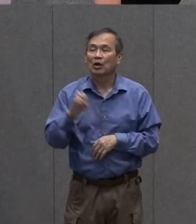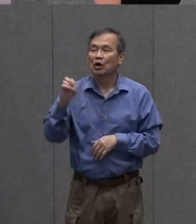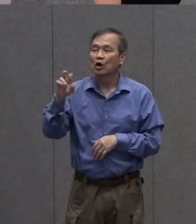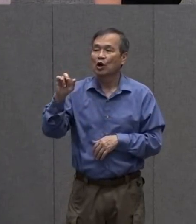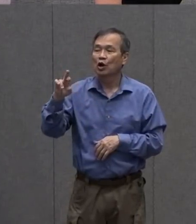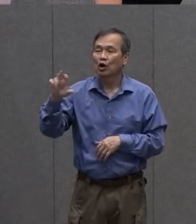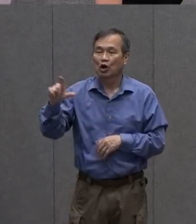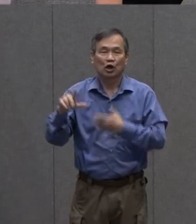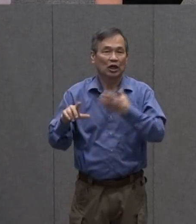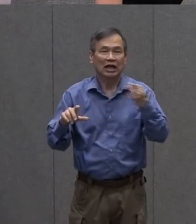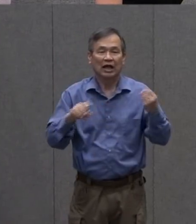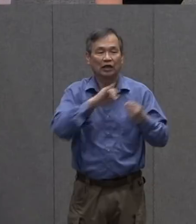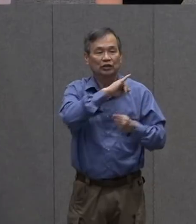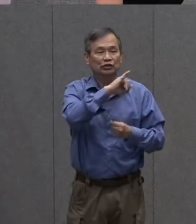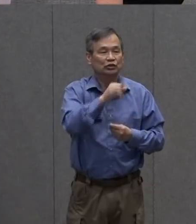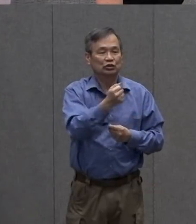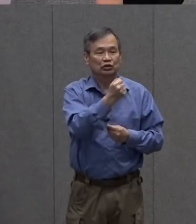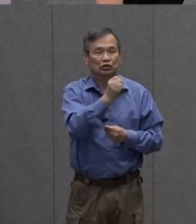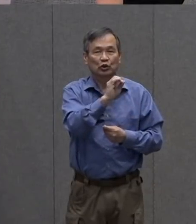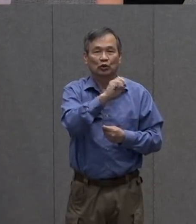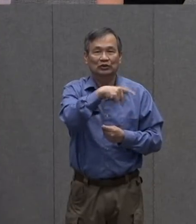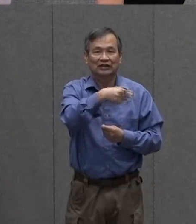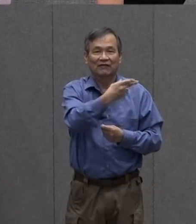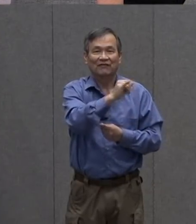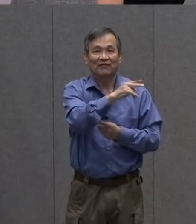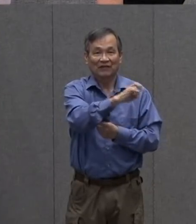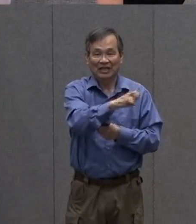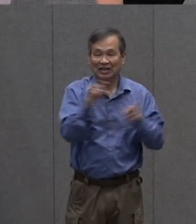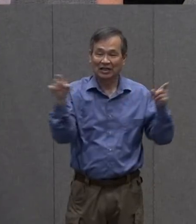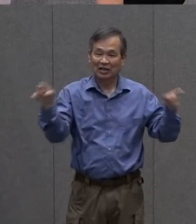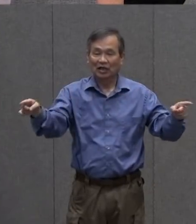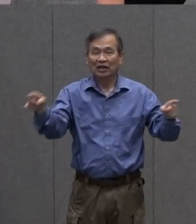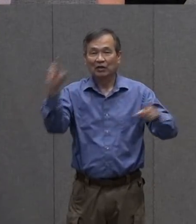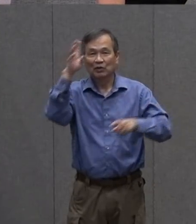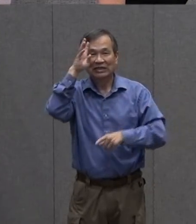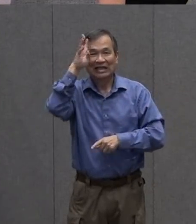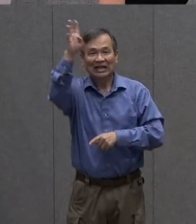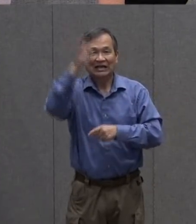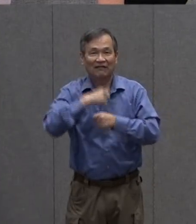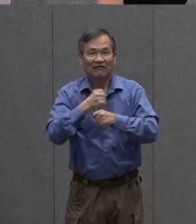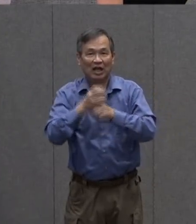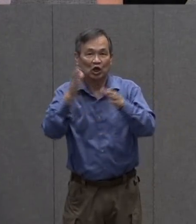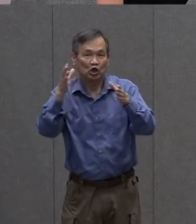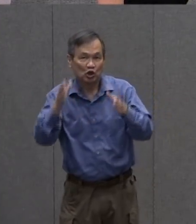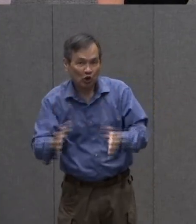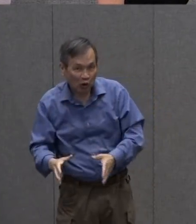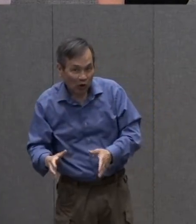Earl and Josephine were the inventors of the Band-Aid. Do you remember that book I read?